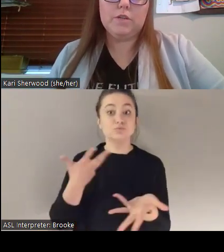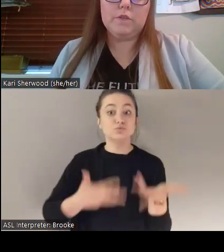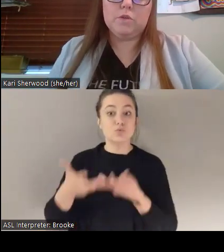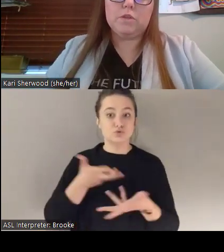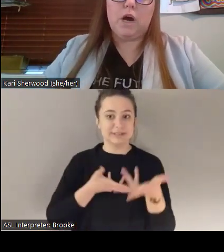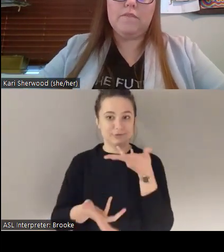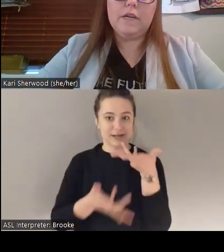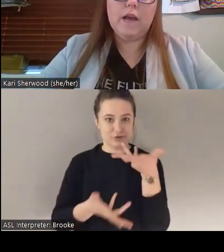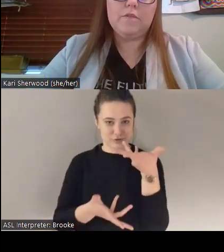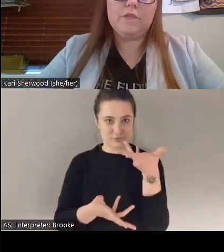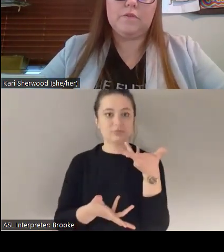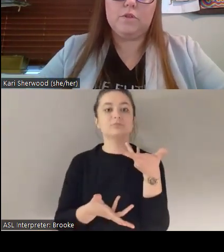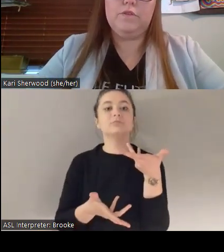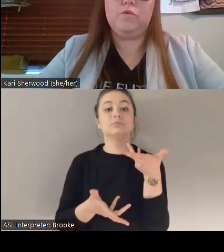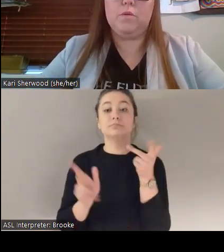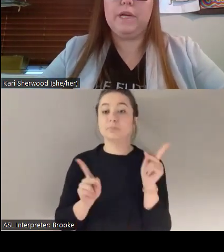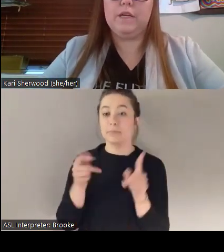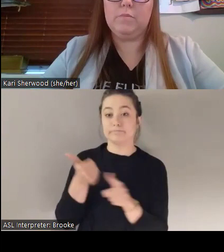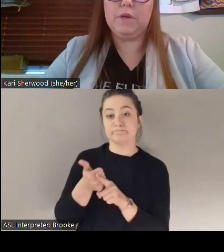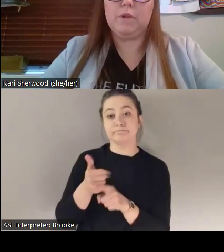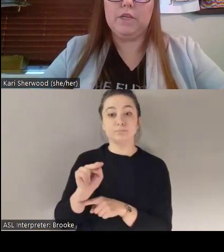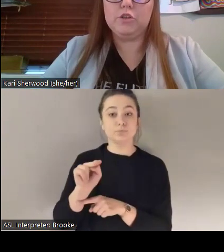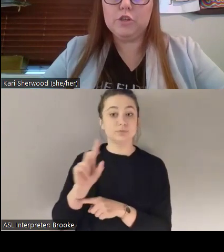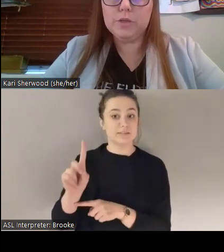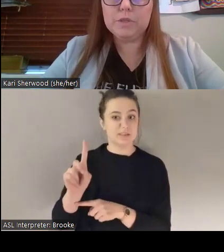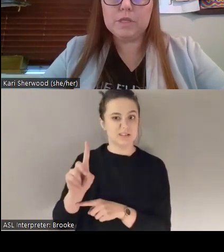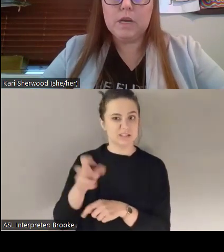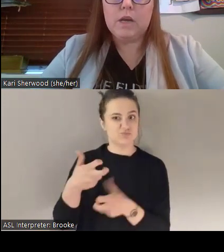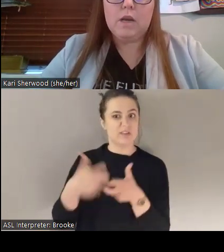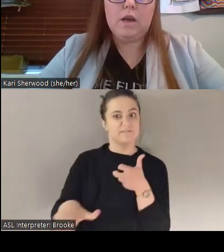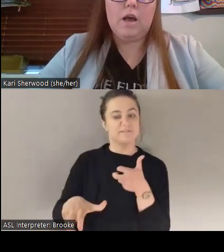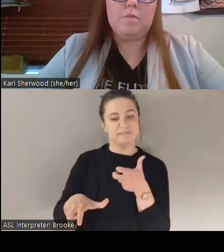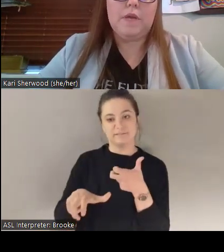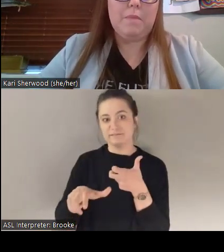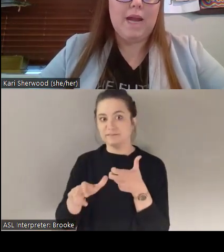neurodivergent individuals often have difficulty forming and keeping relationships. They might